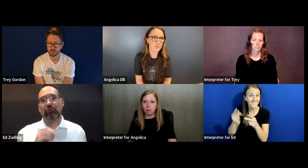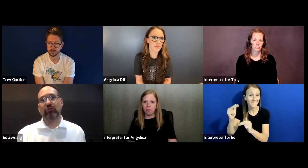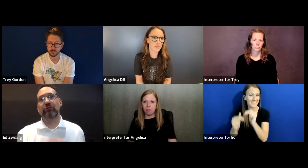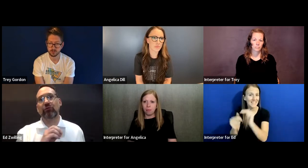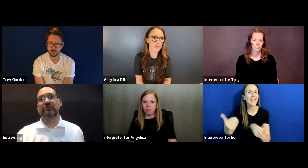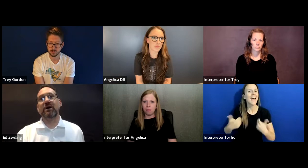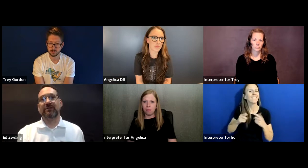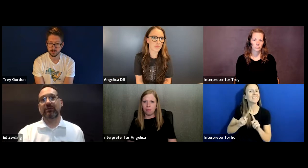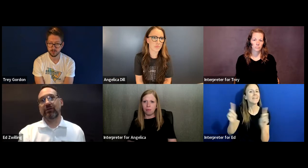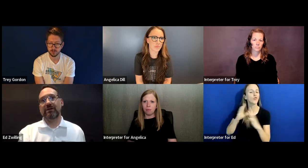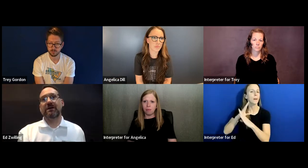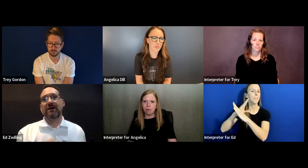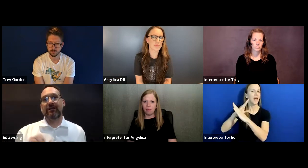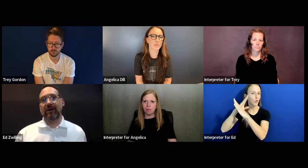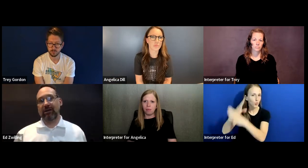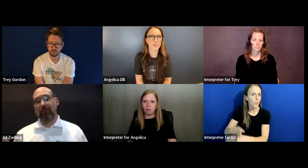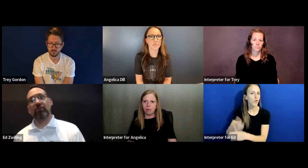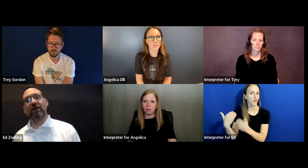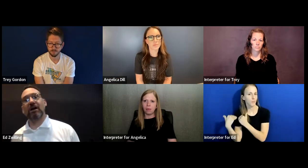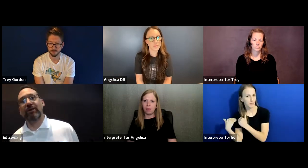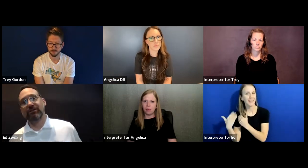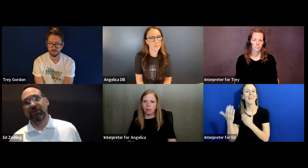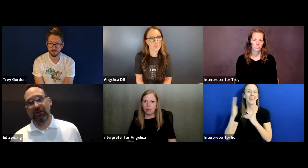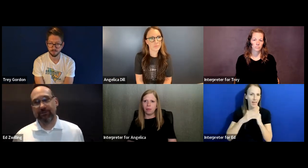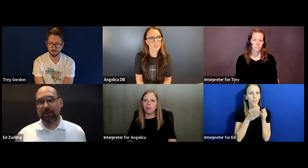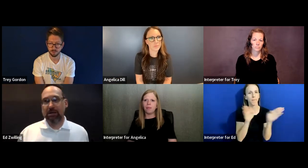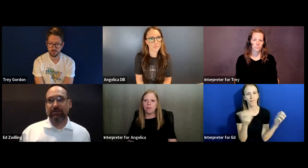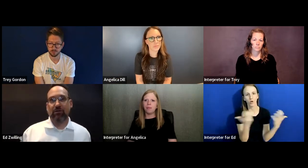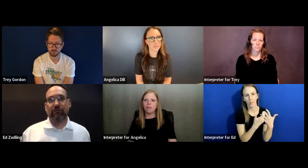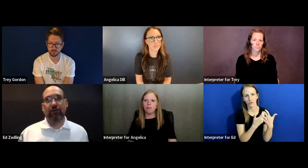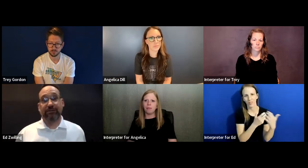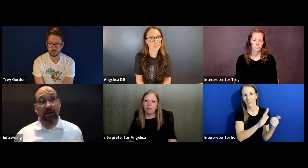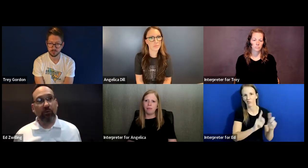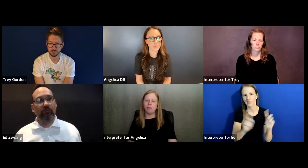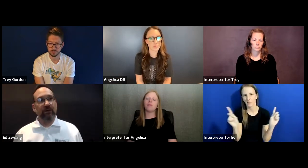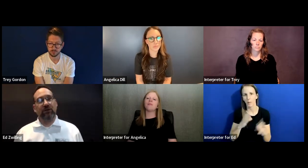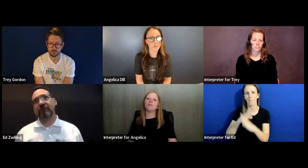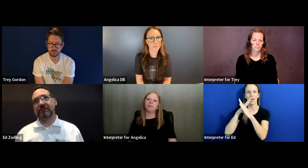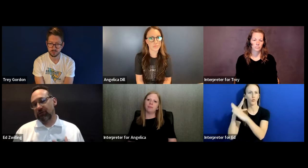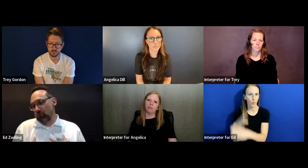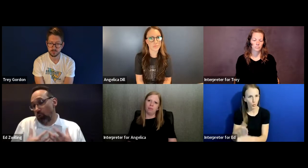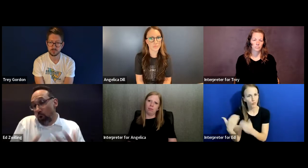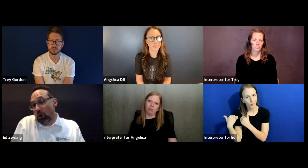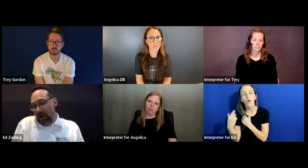removal responsibility than a public accommodation does so for example if obviously if you work at